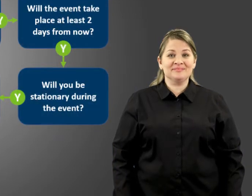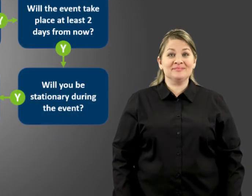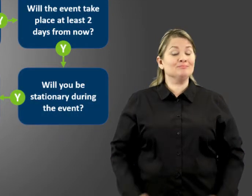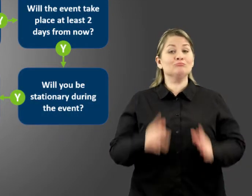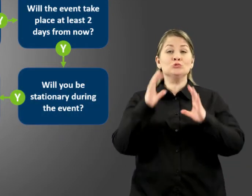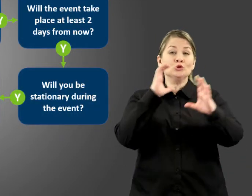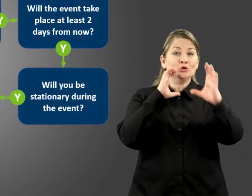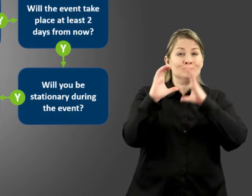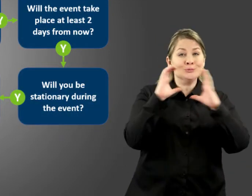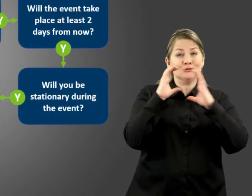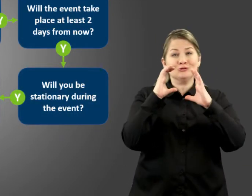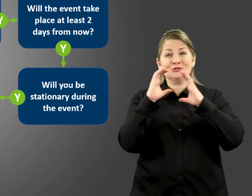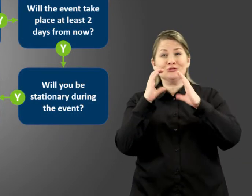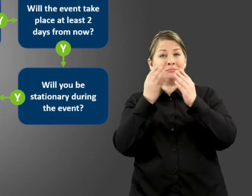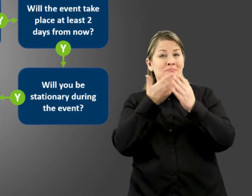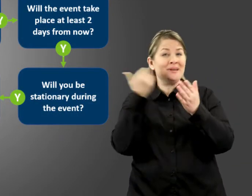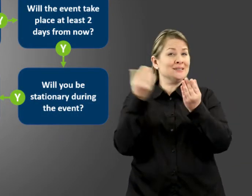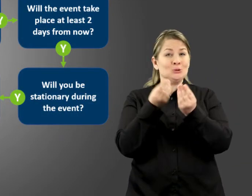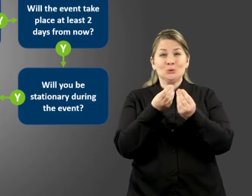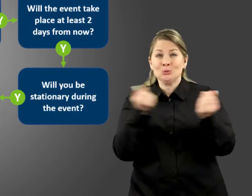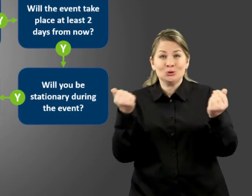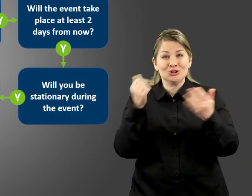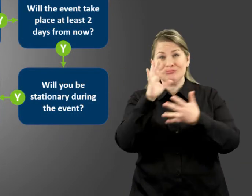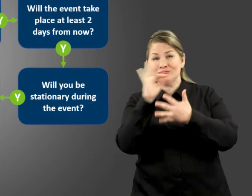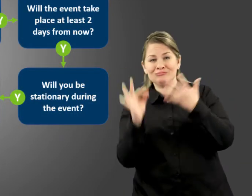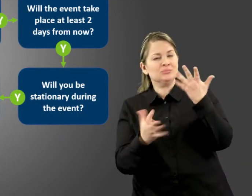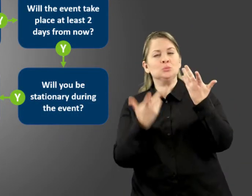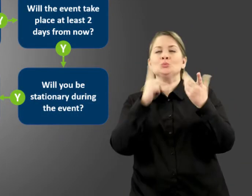The best communication solution will depend on: